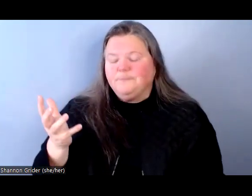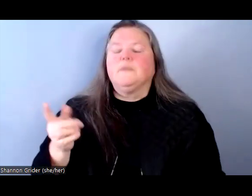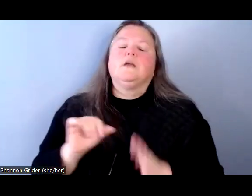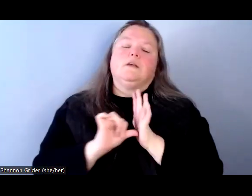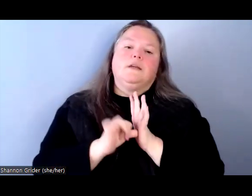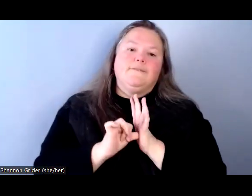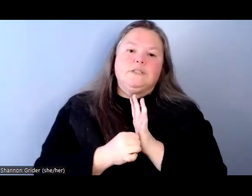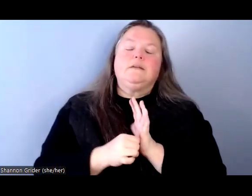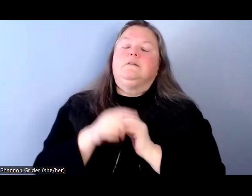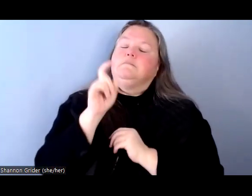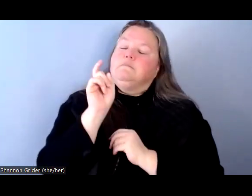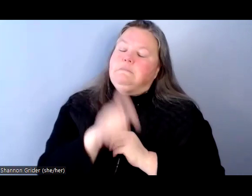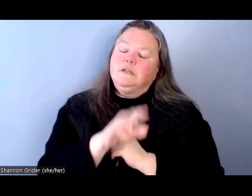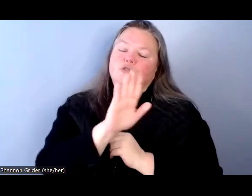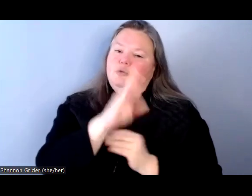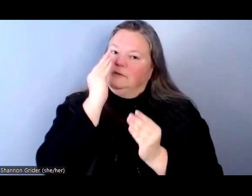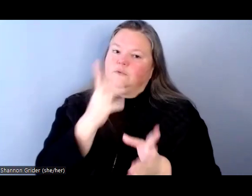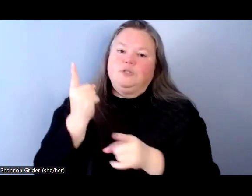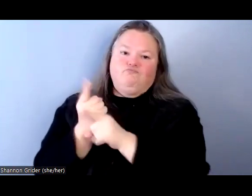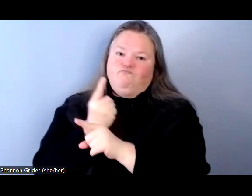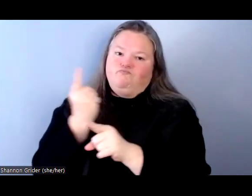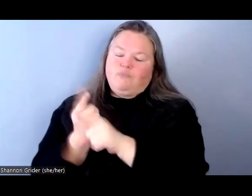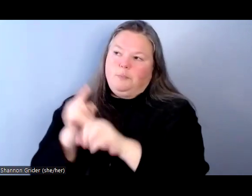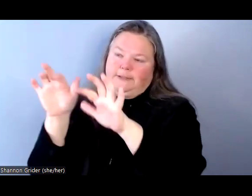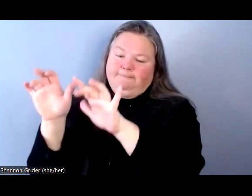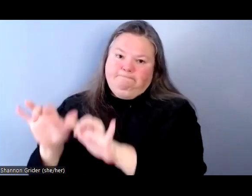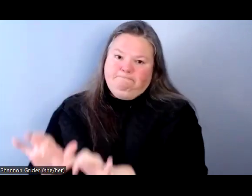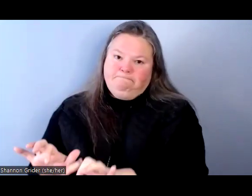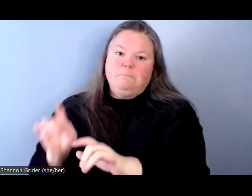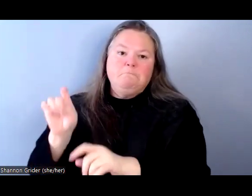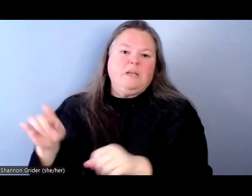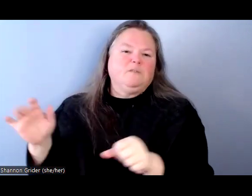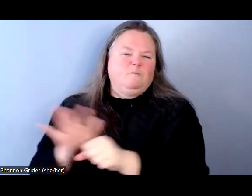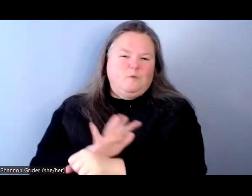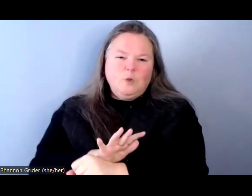We want to stress the importance of entering your information